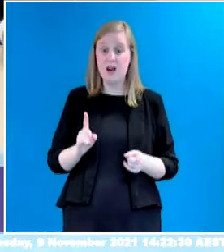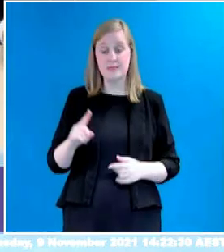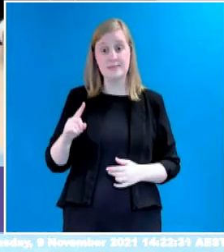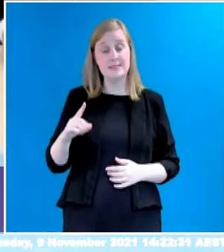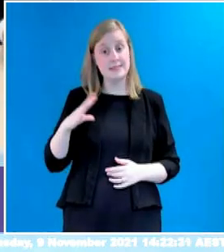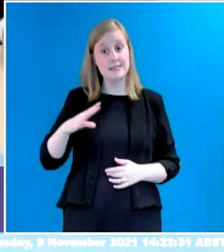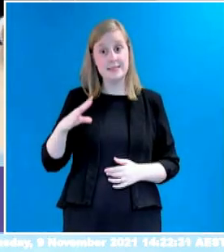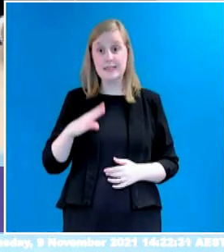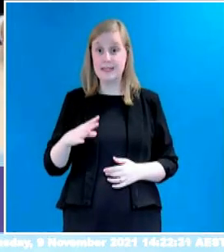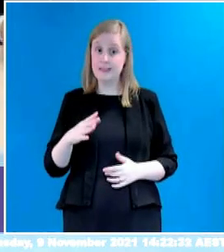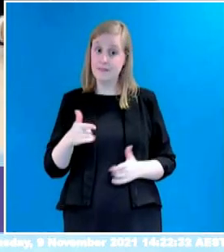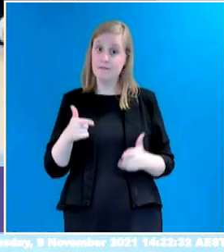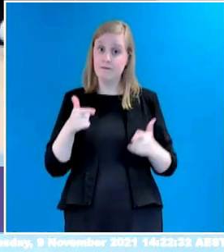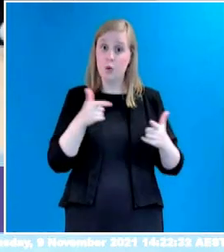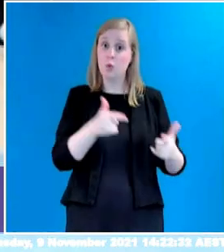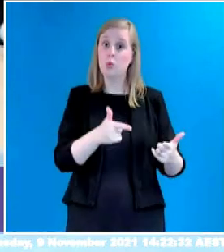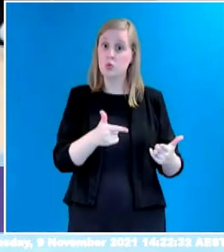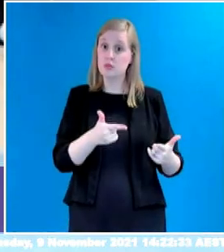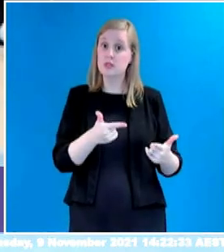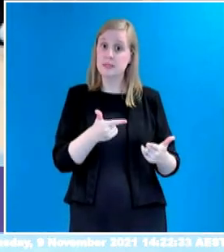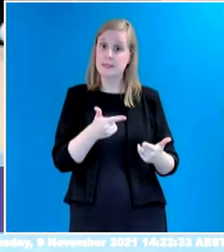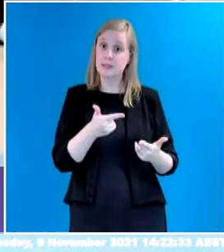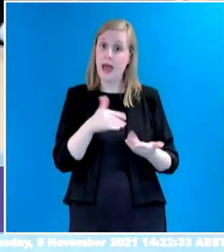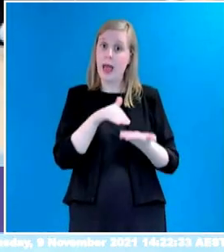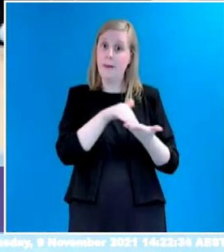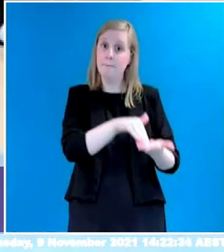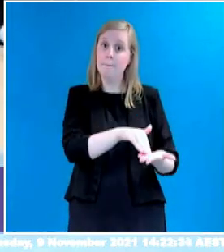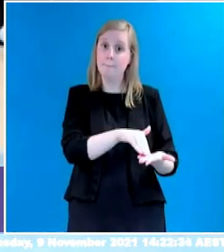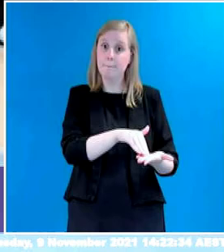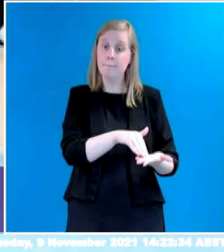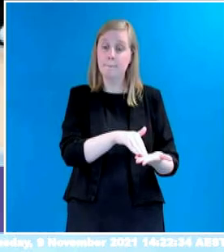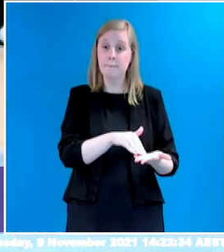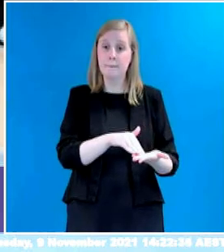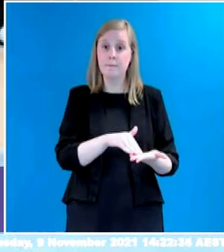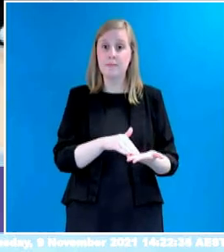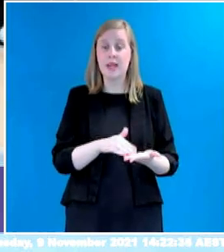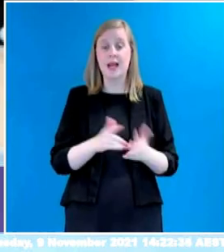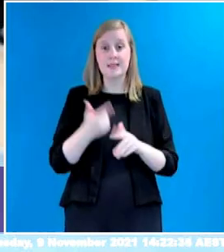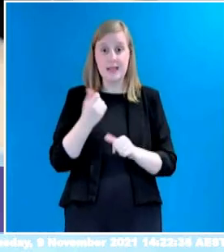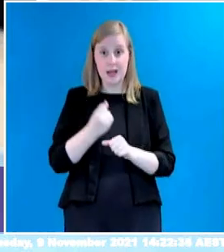may be necessary, for example, to guarantee the right of a person with a